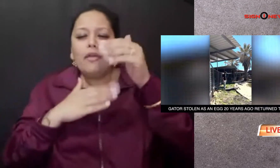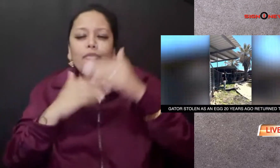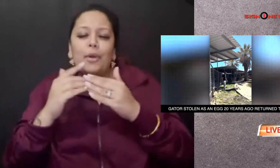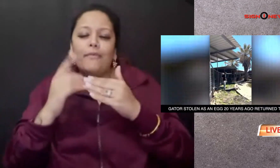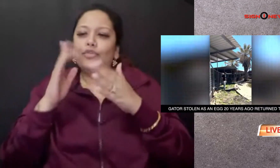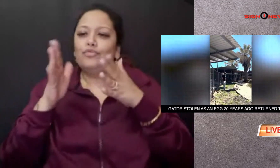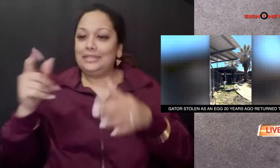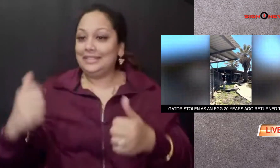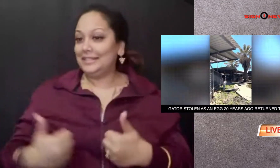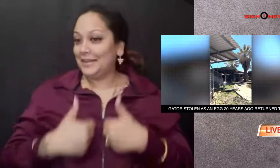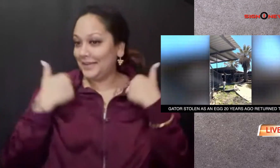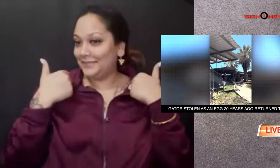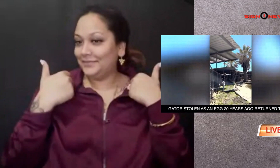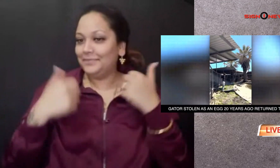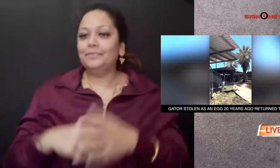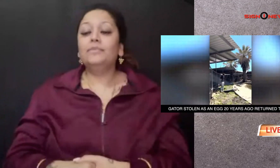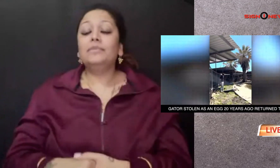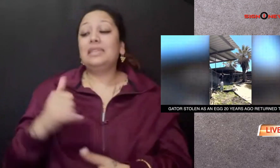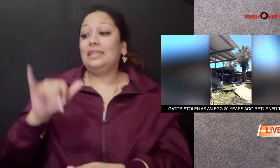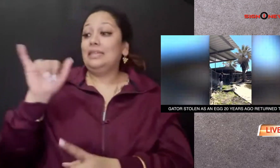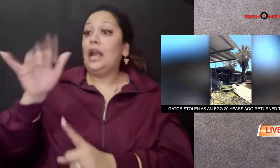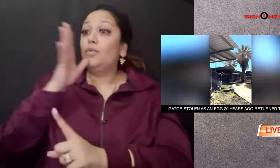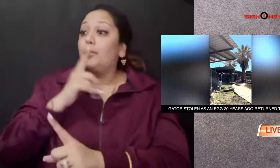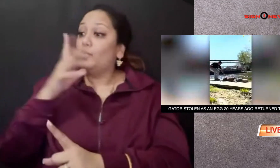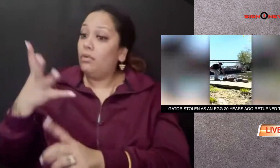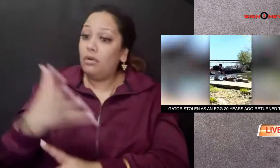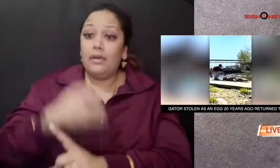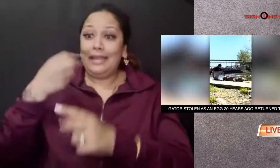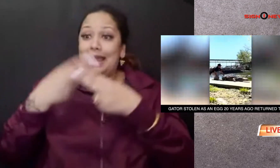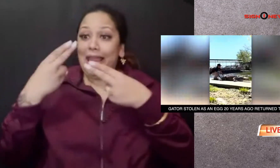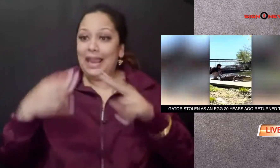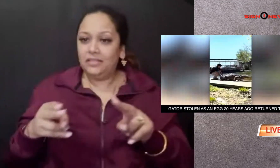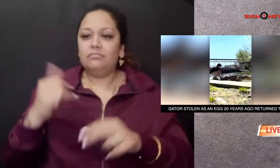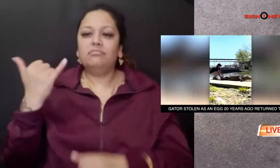rest of his life. The woman is now being charged and fined.